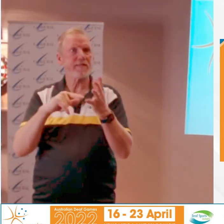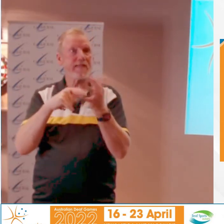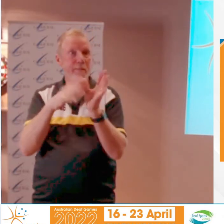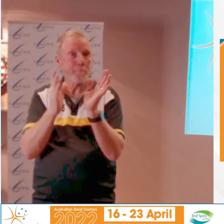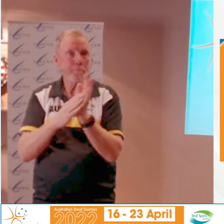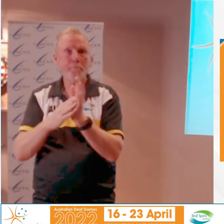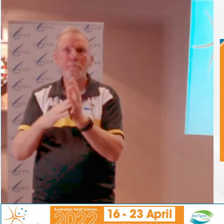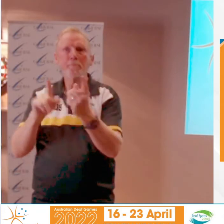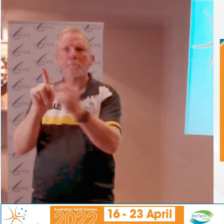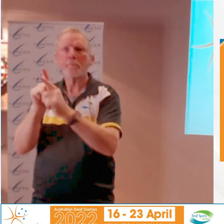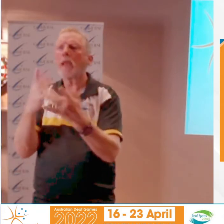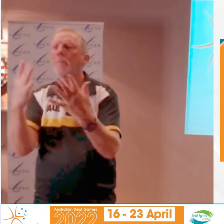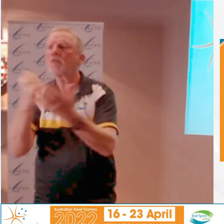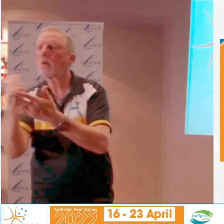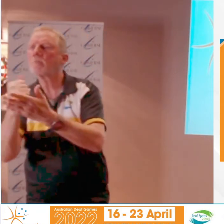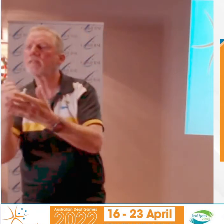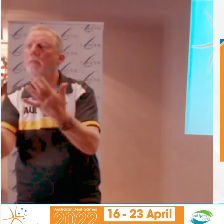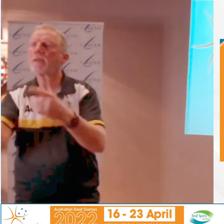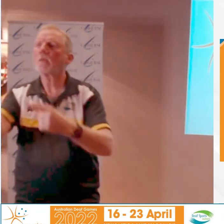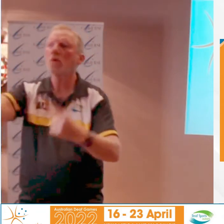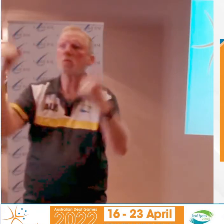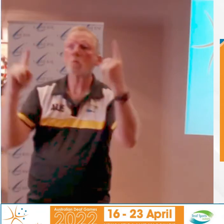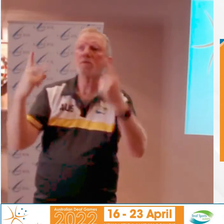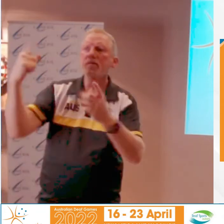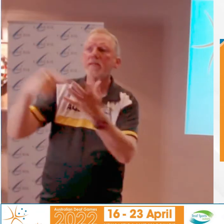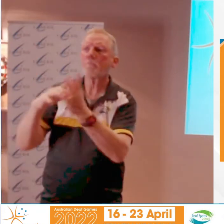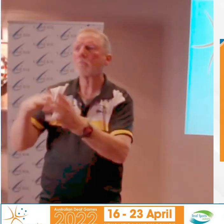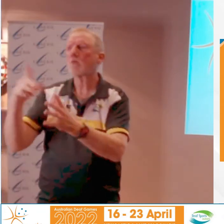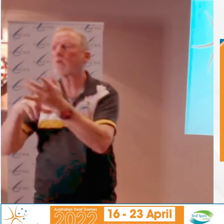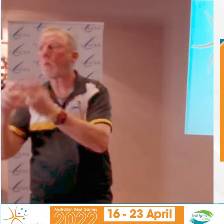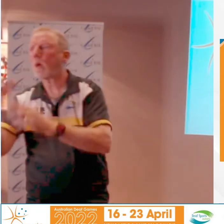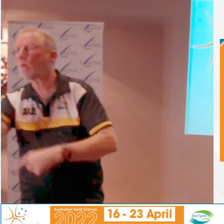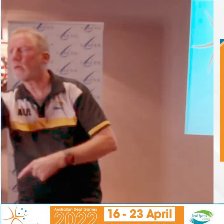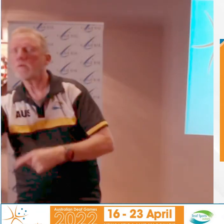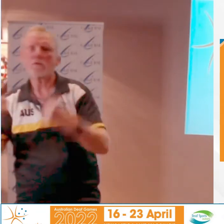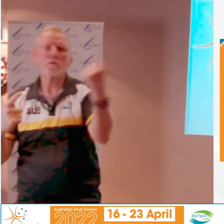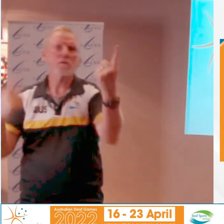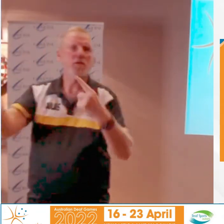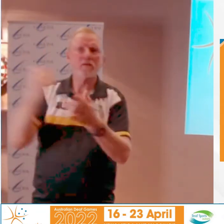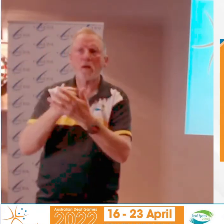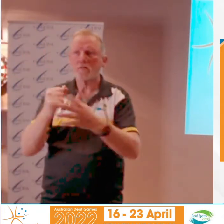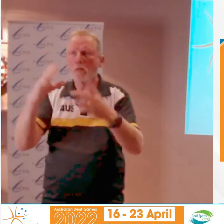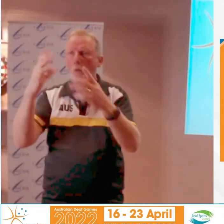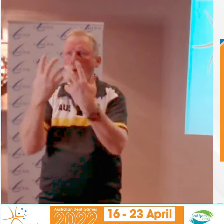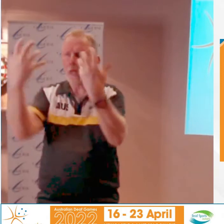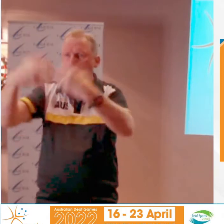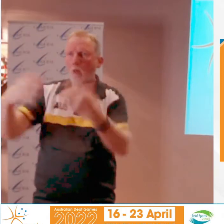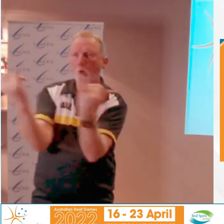and looks after all the states the teams works out the numbers you know how many numbers from